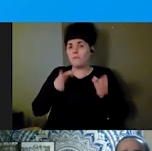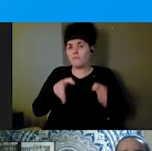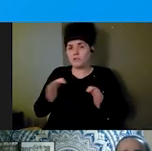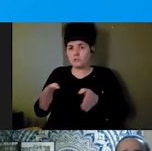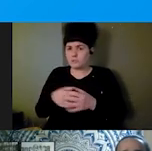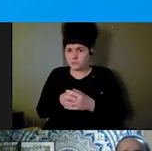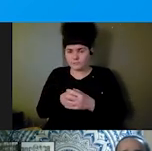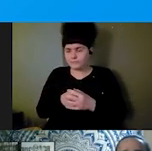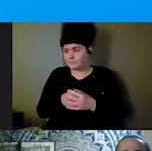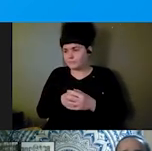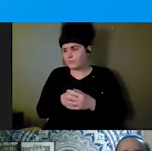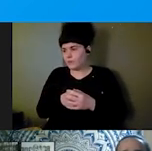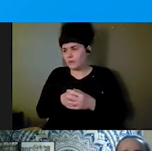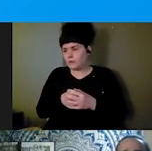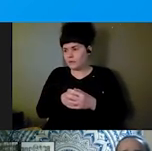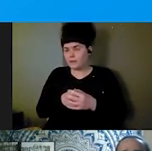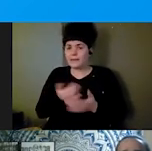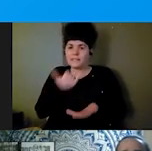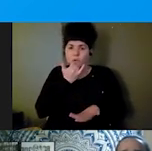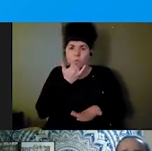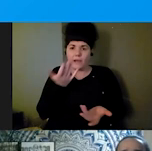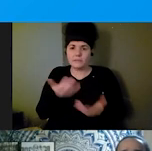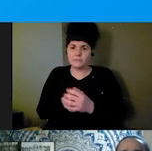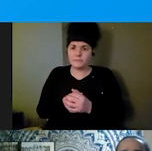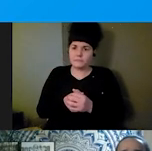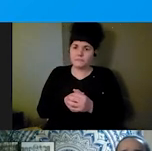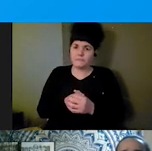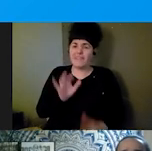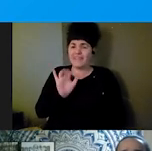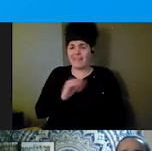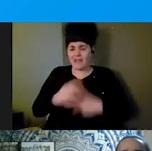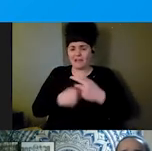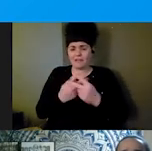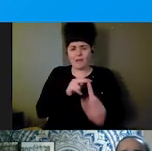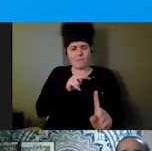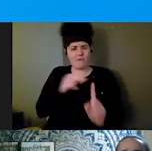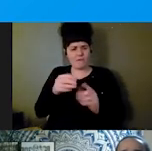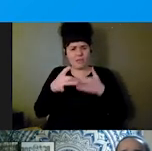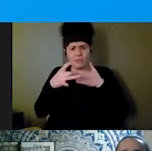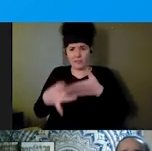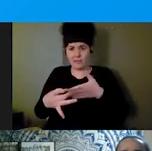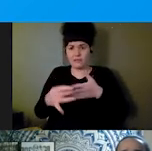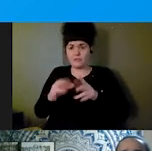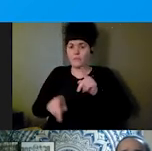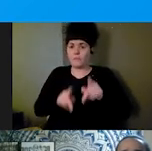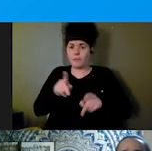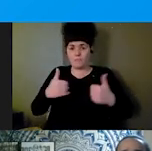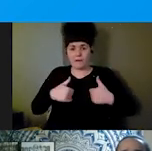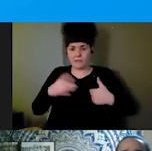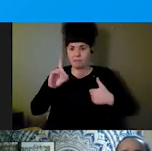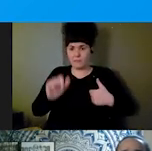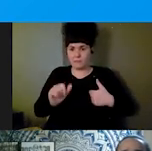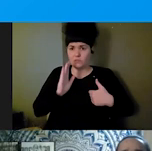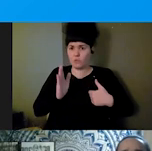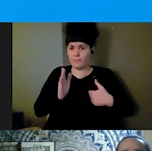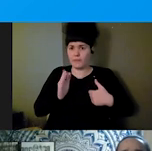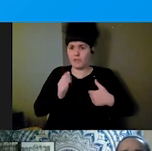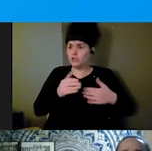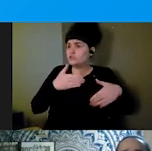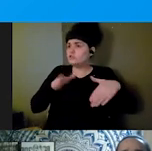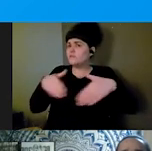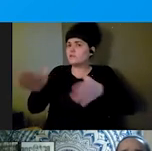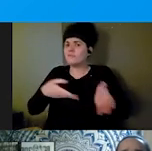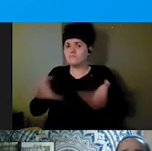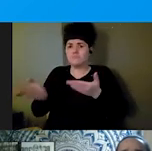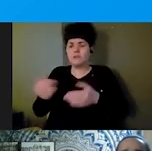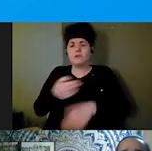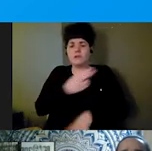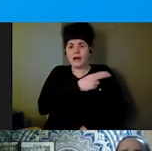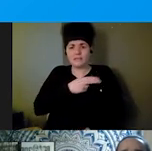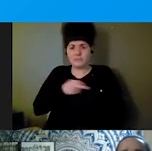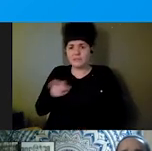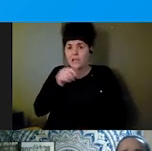incorrect and leads to people